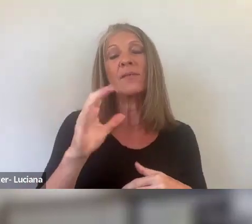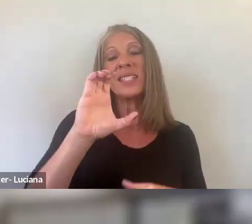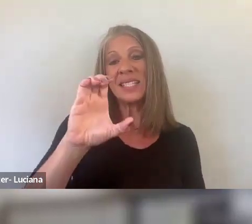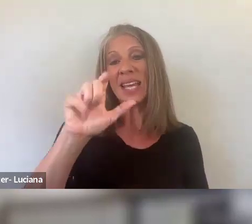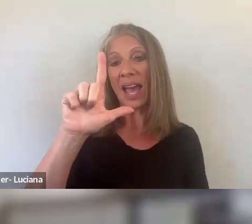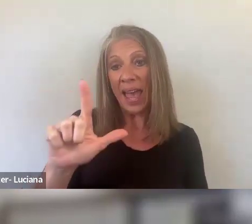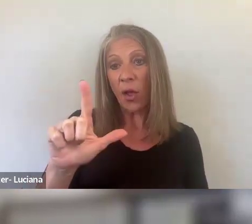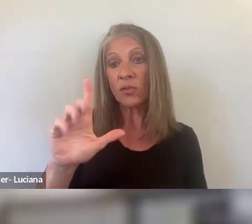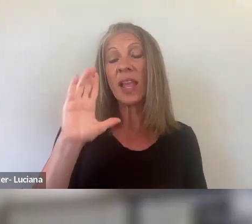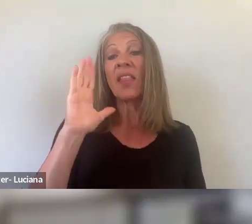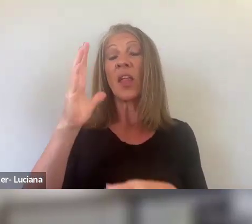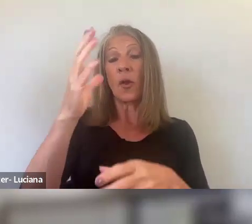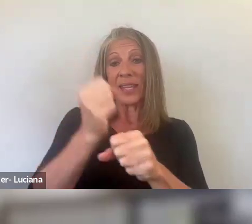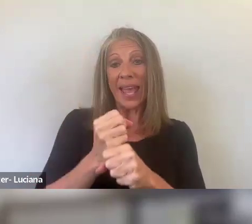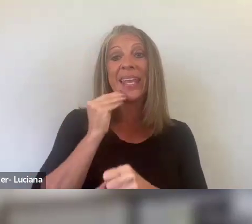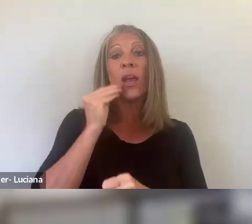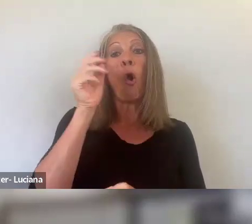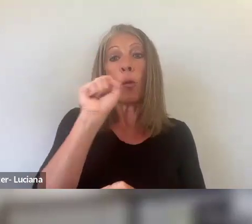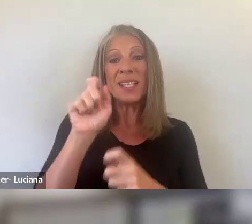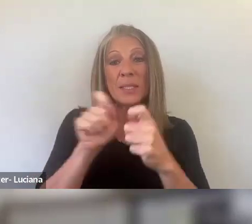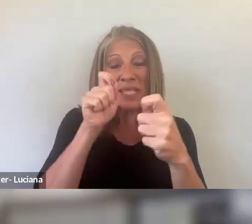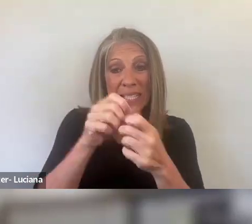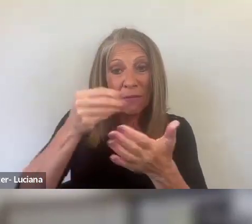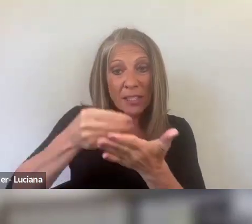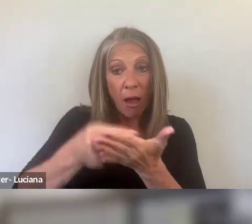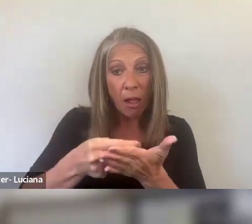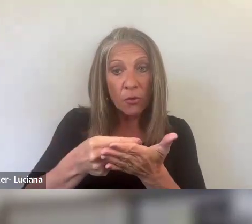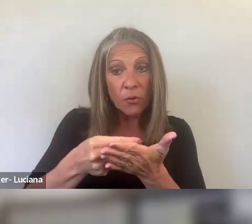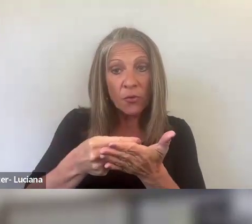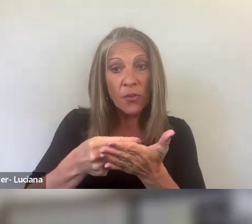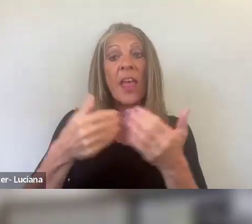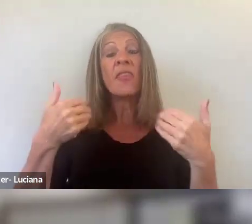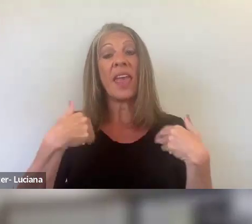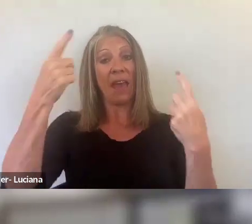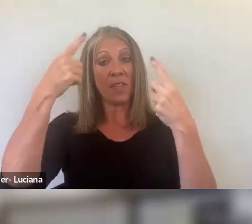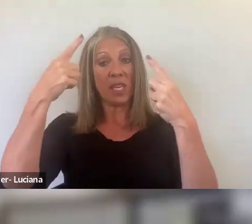are getting homeless specific dollars and have the agreements, they enter data into